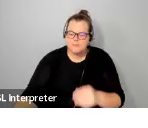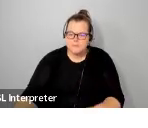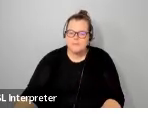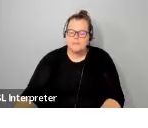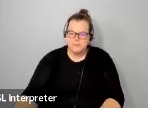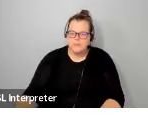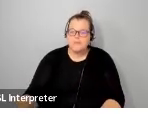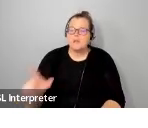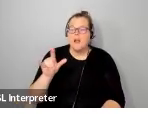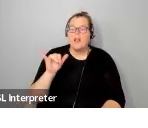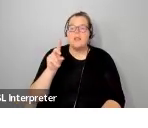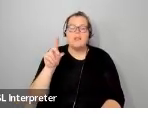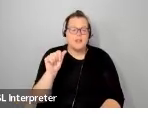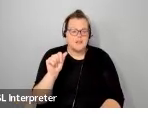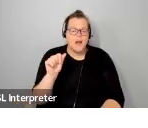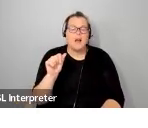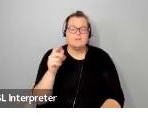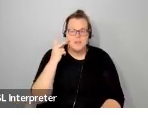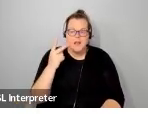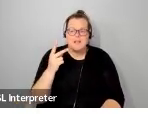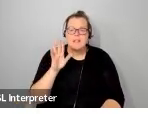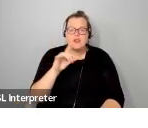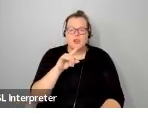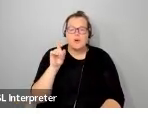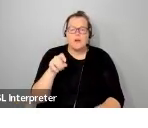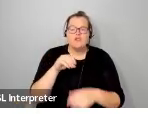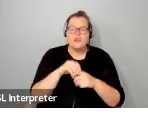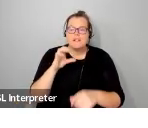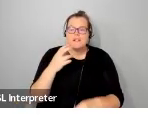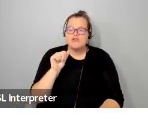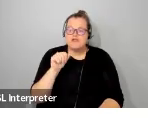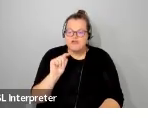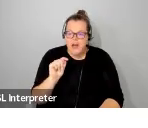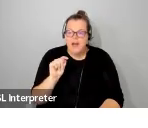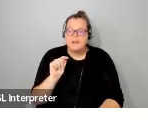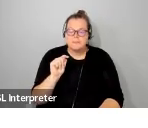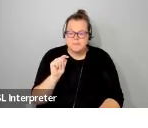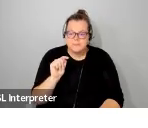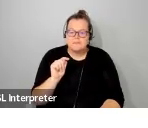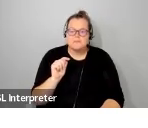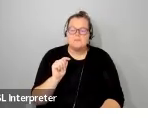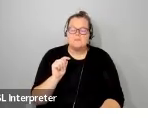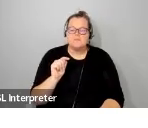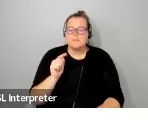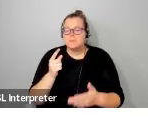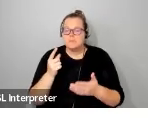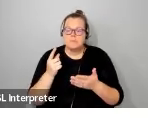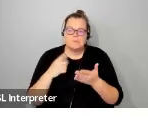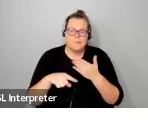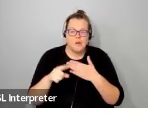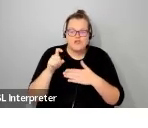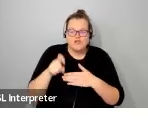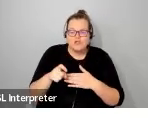Linda, I see your question in the chat about sort of you know, what you should do with respect to to